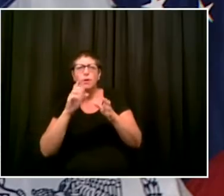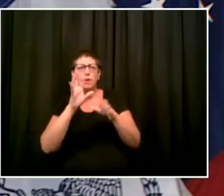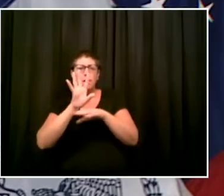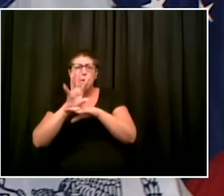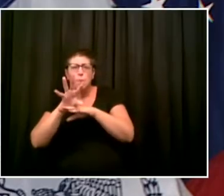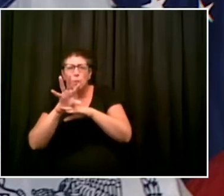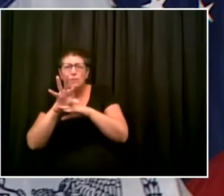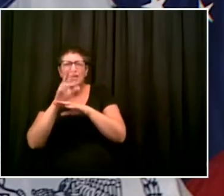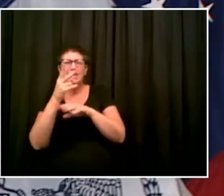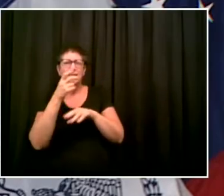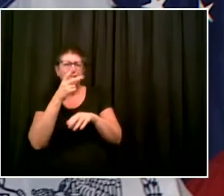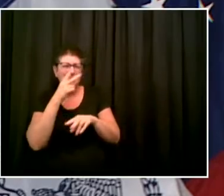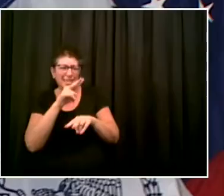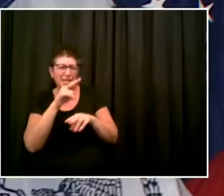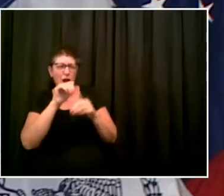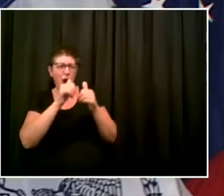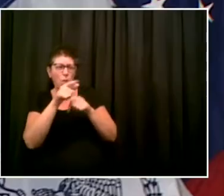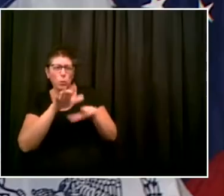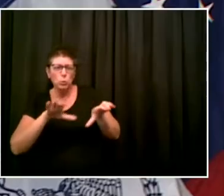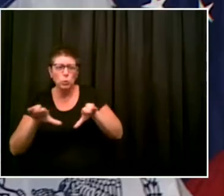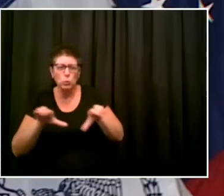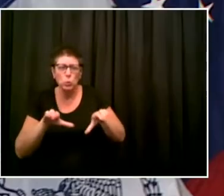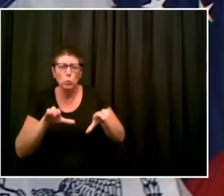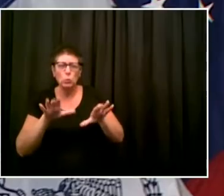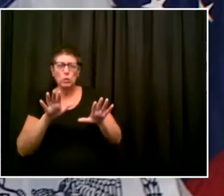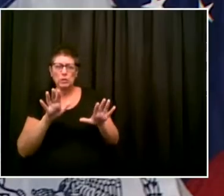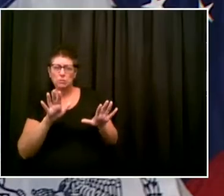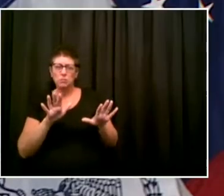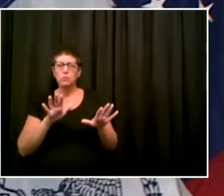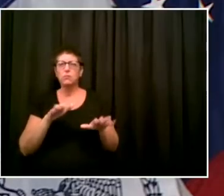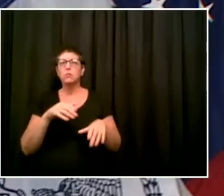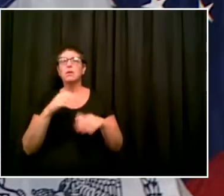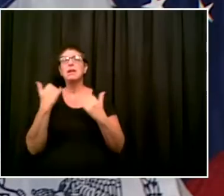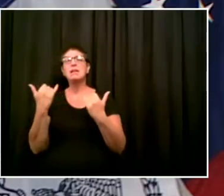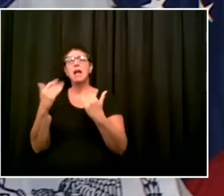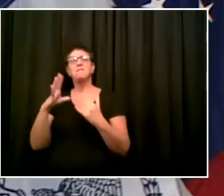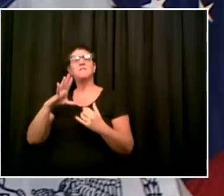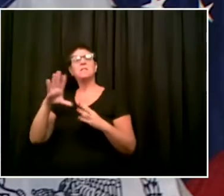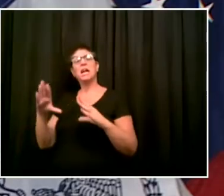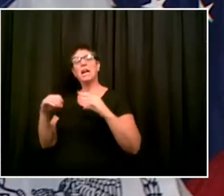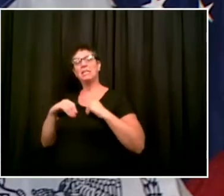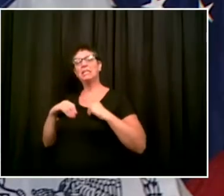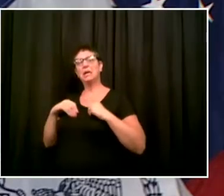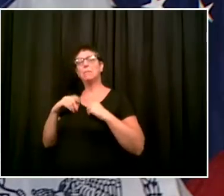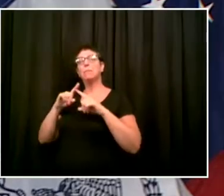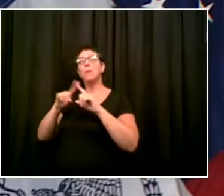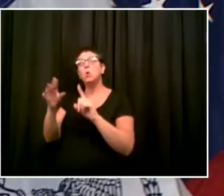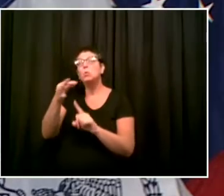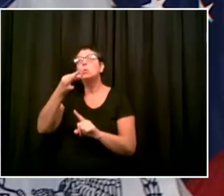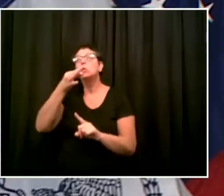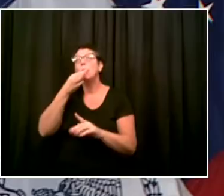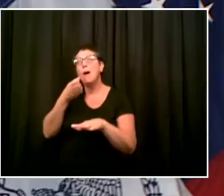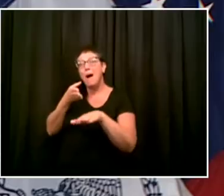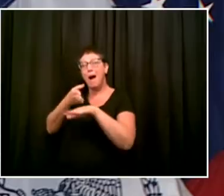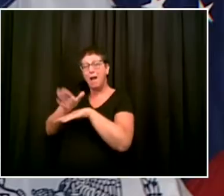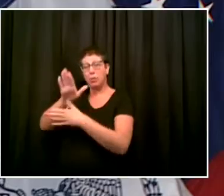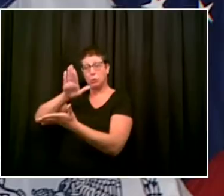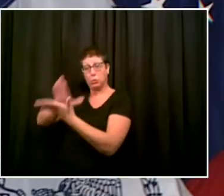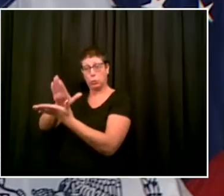VIRTUAL INSPECTIONS WILL AT LEAST ALLOW OUR HEALTH INSPECTORS TO GET INITIAL SENSE